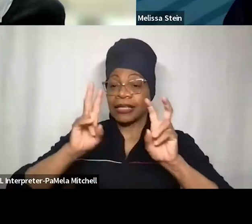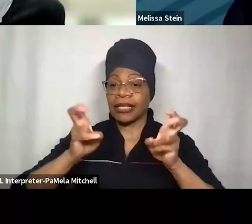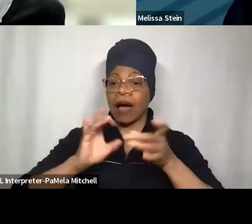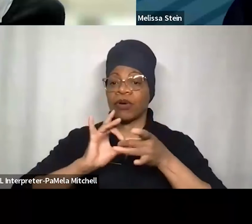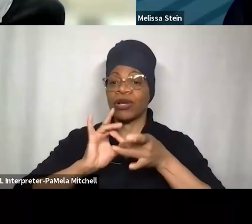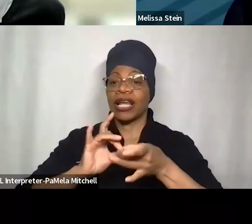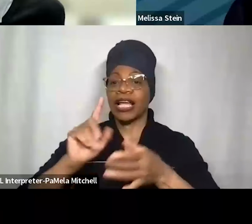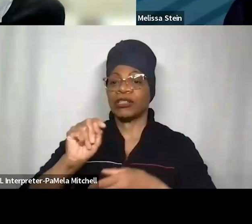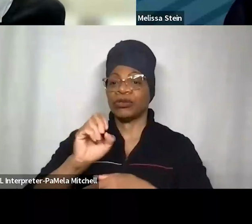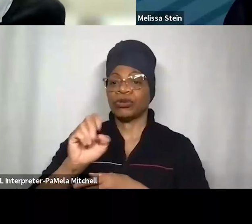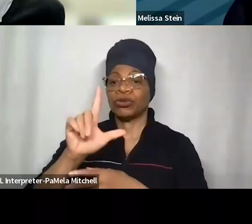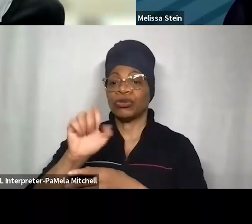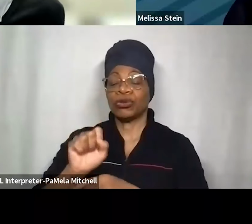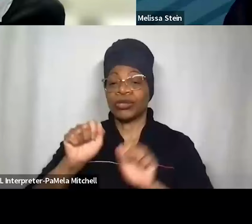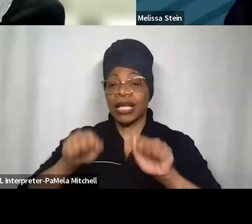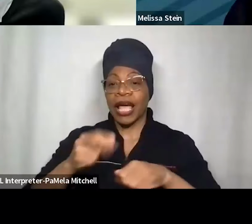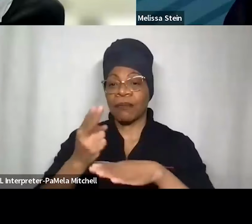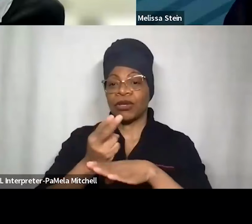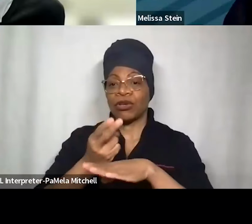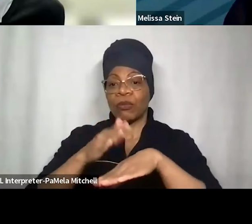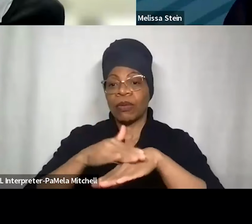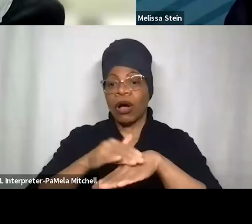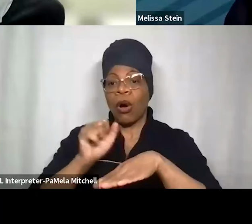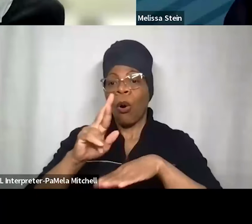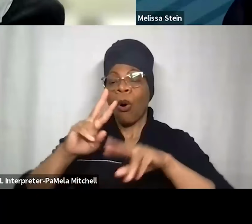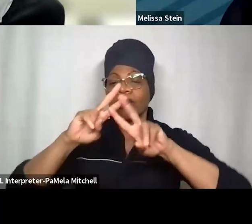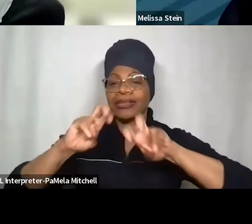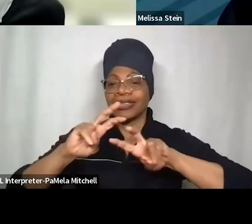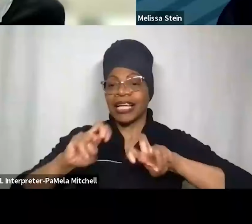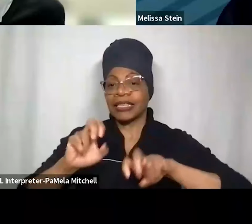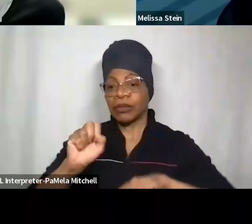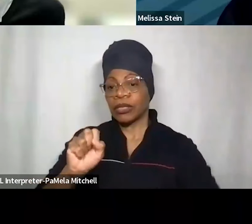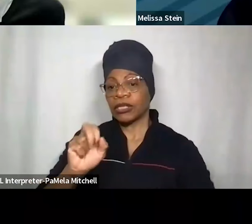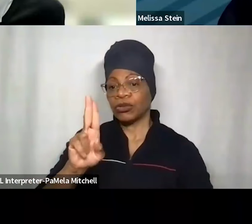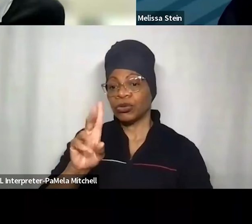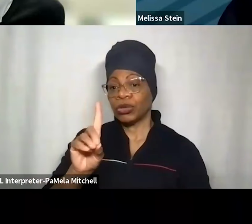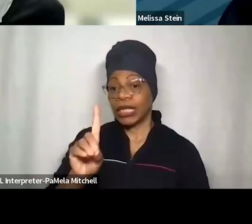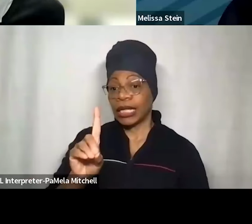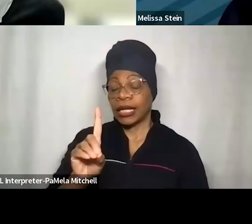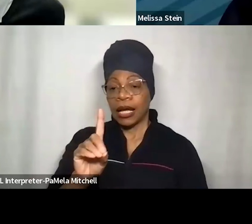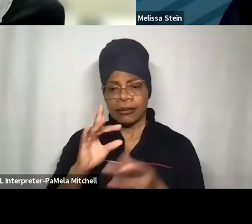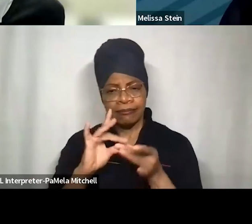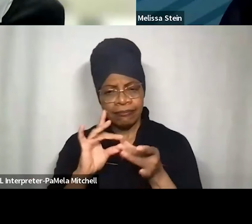that can be used by probation for the assessment of SUD? Was it stated that there are tools